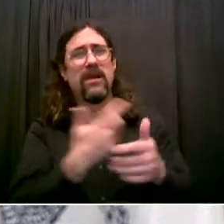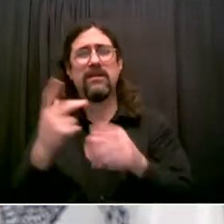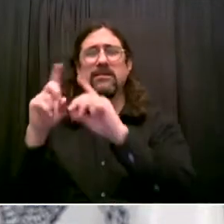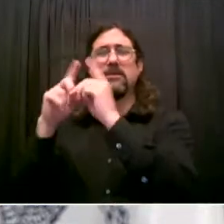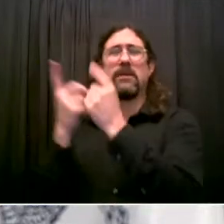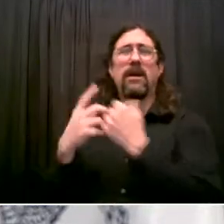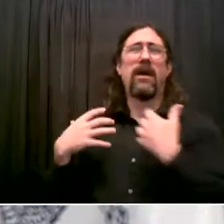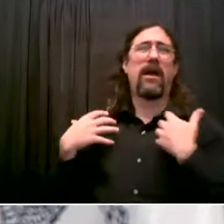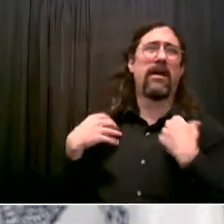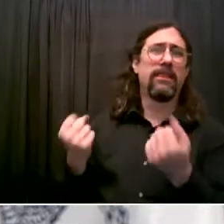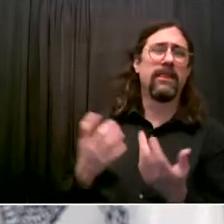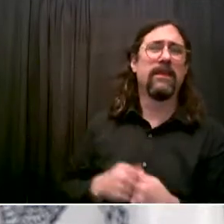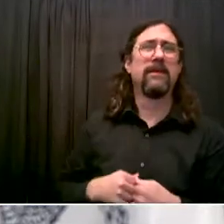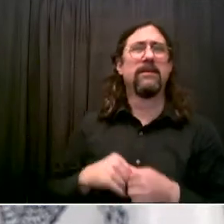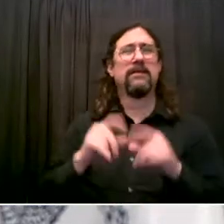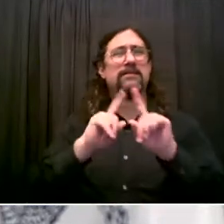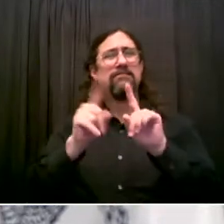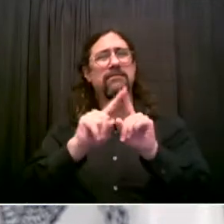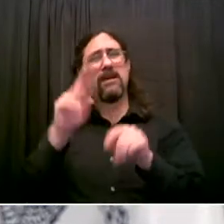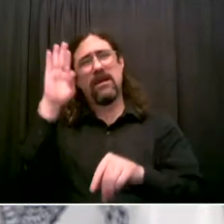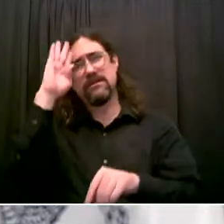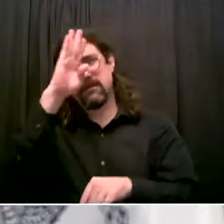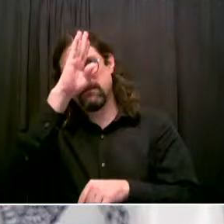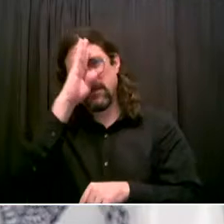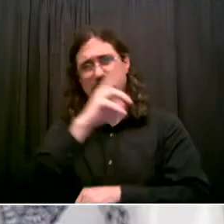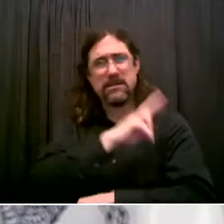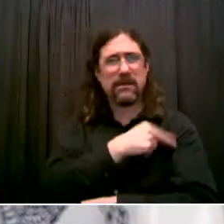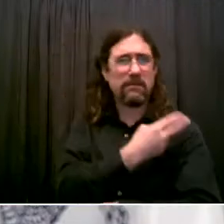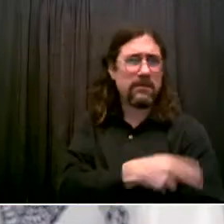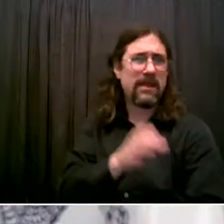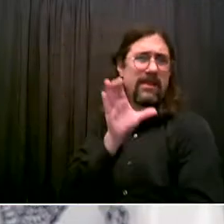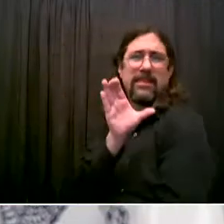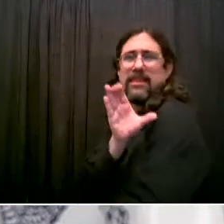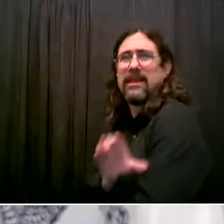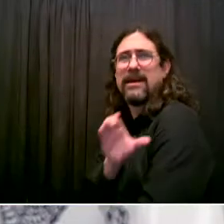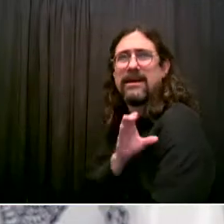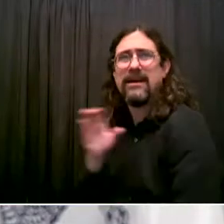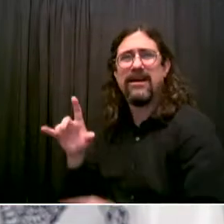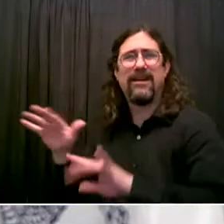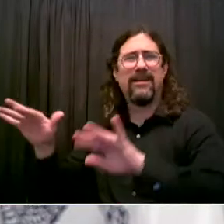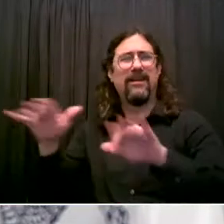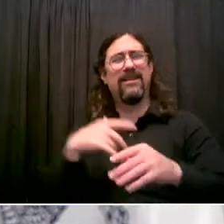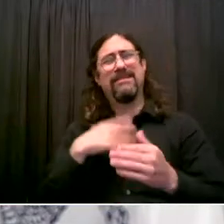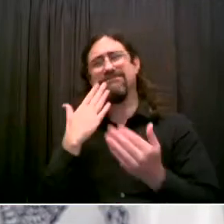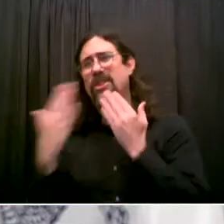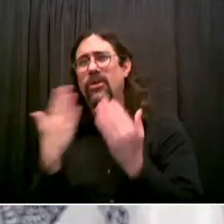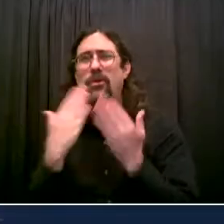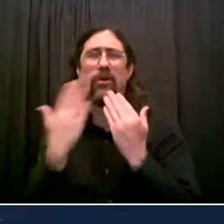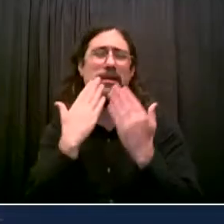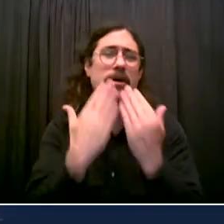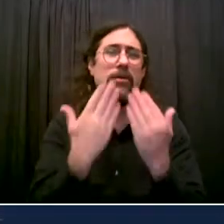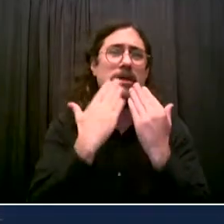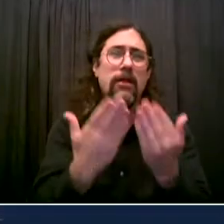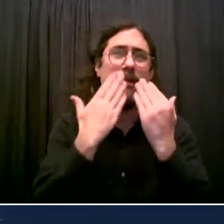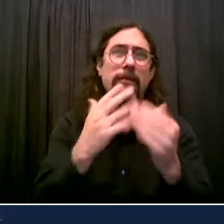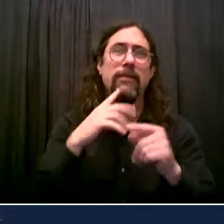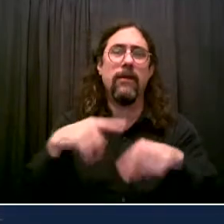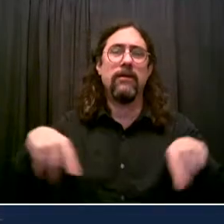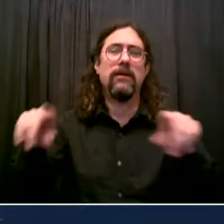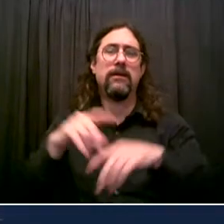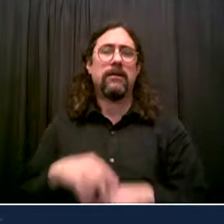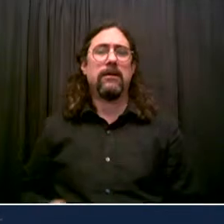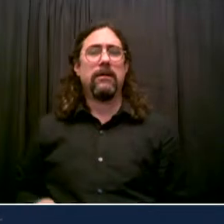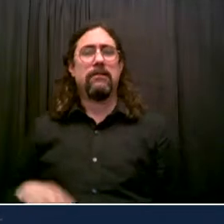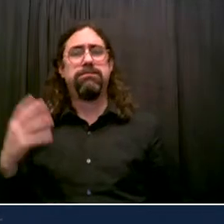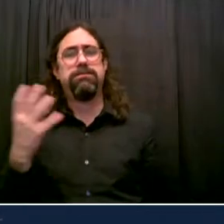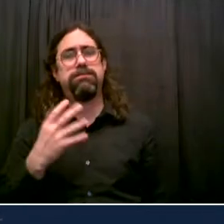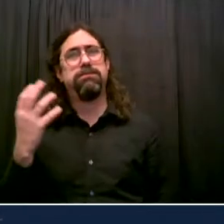TRACE CORE WITH ALL OF THE